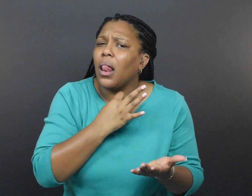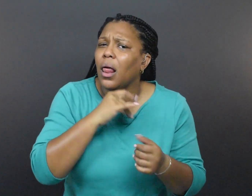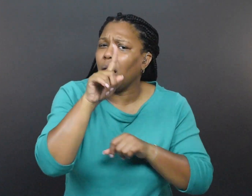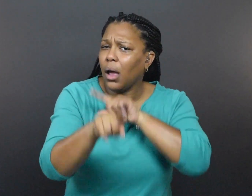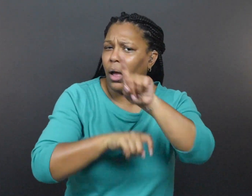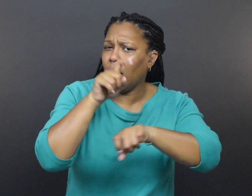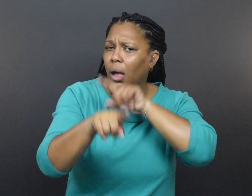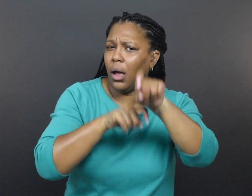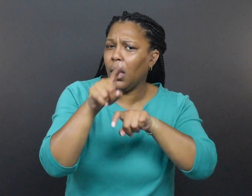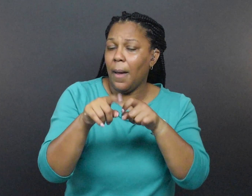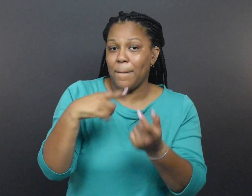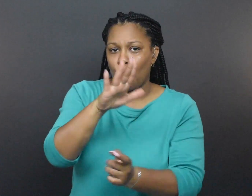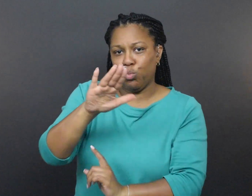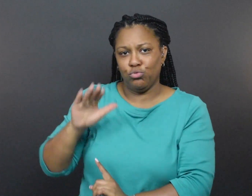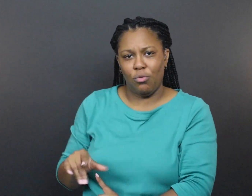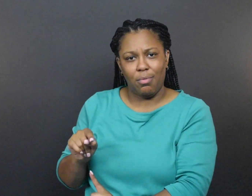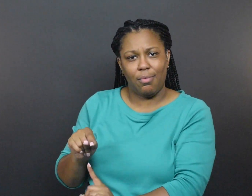provider any questions. •